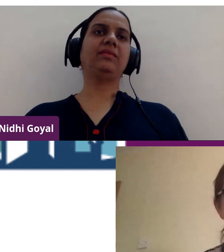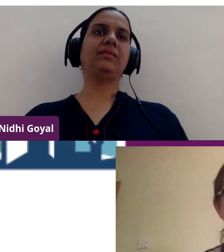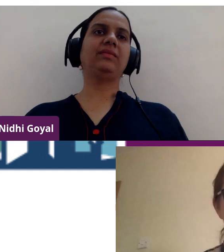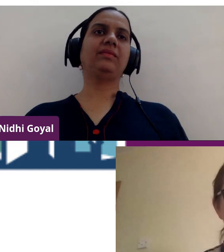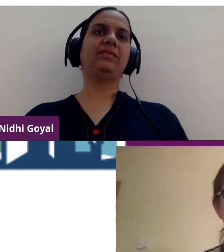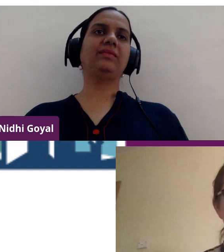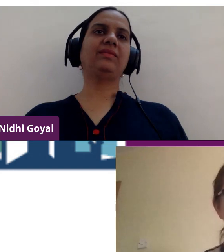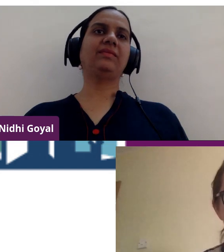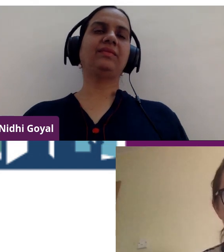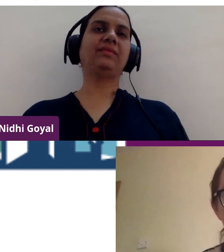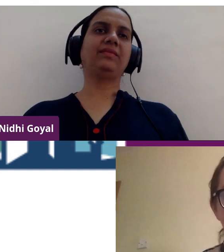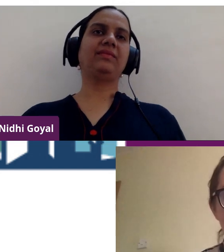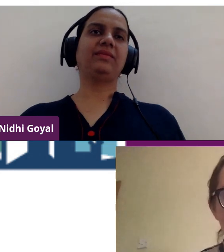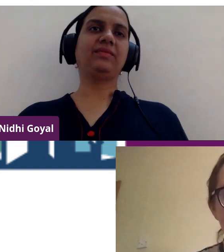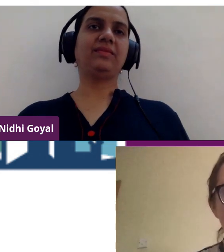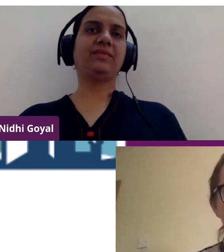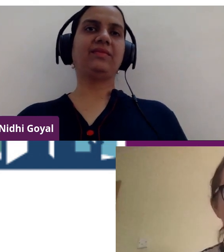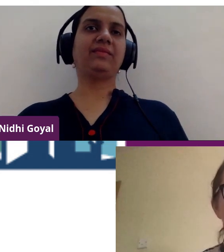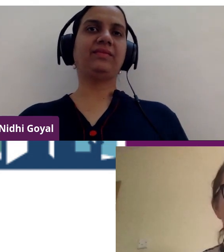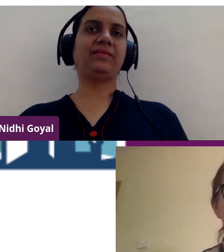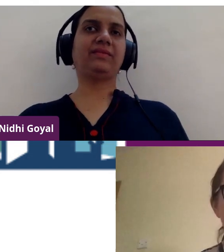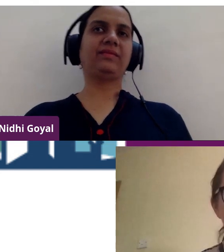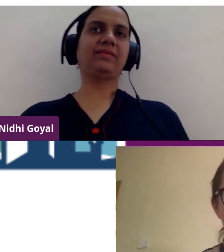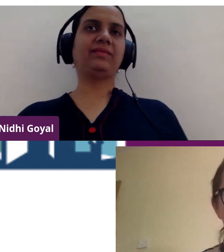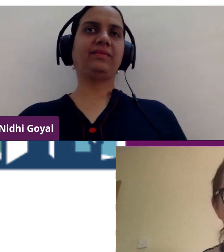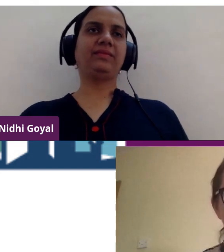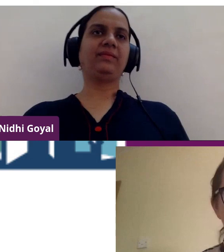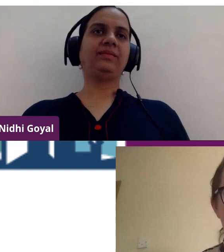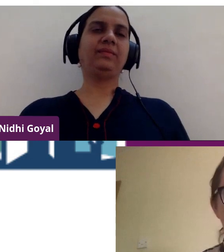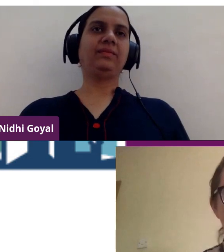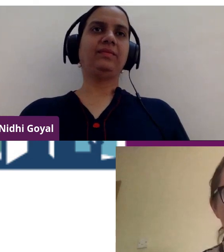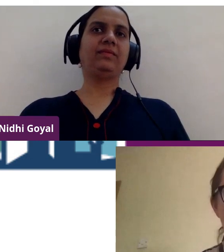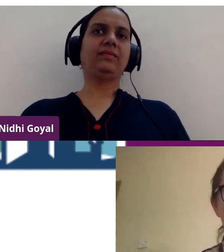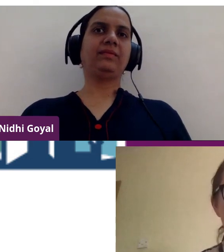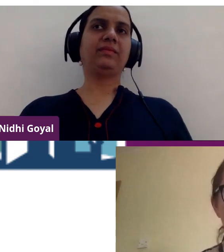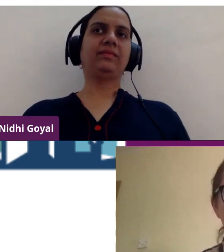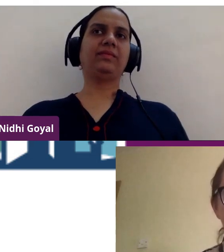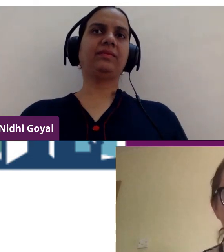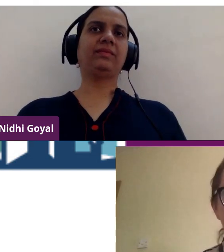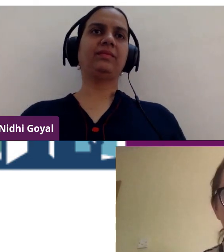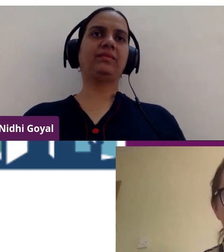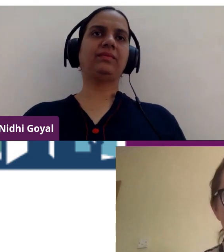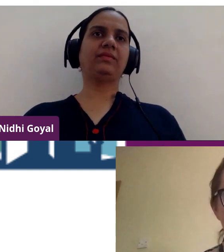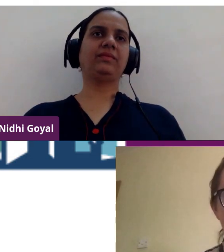for the same question. Examples of real access that can be replicated.